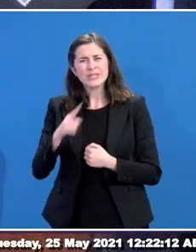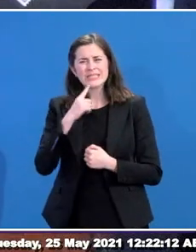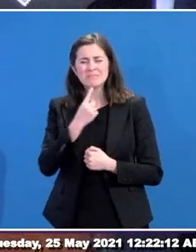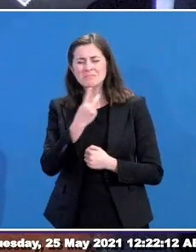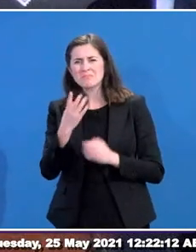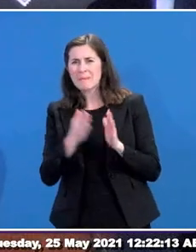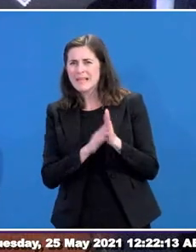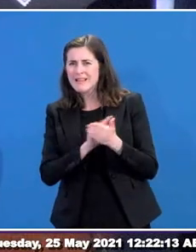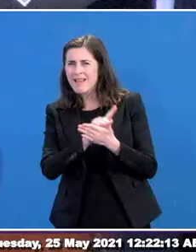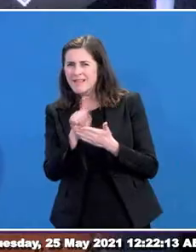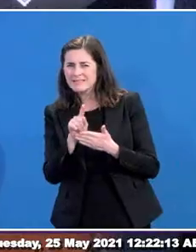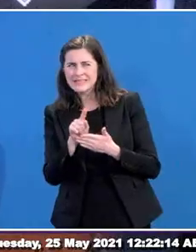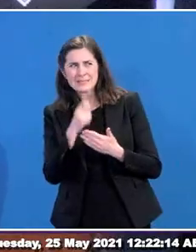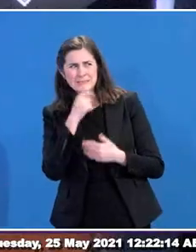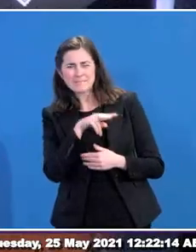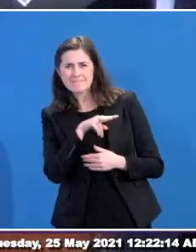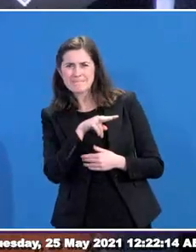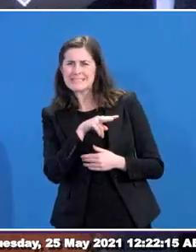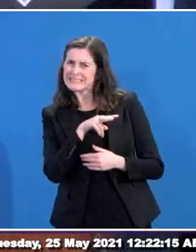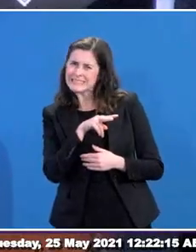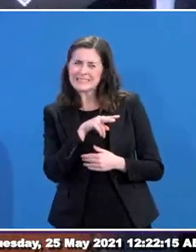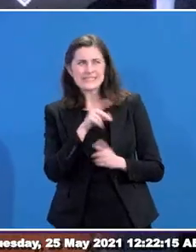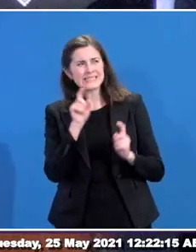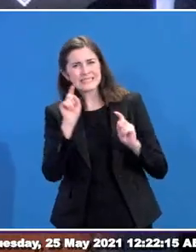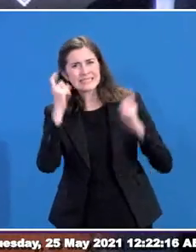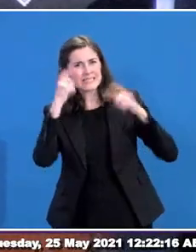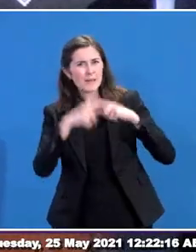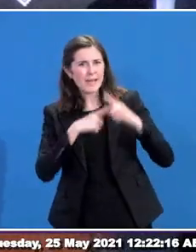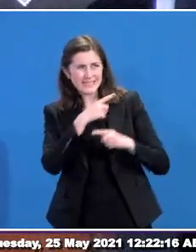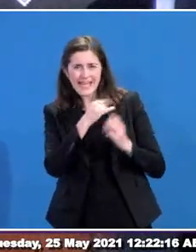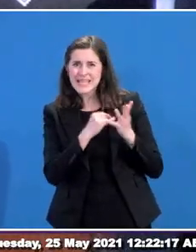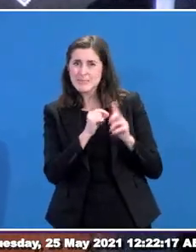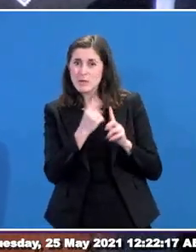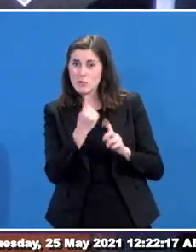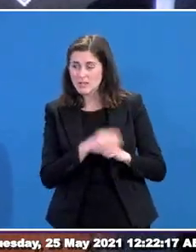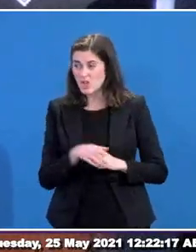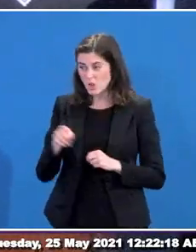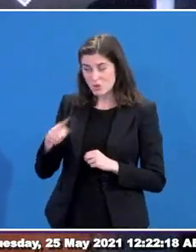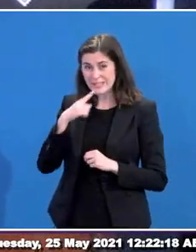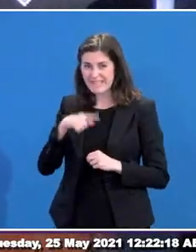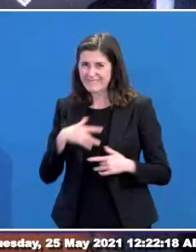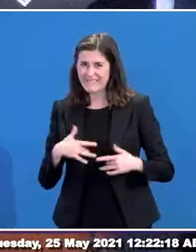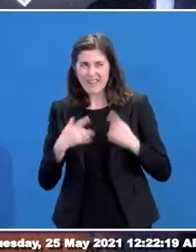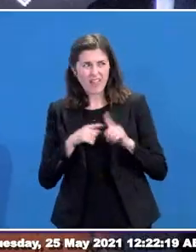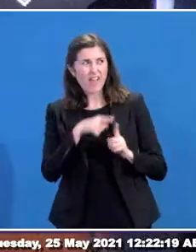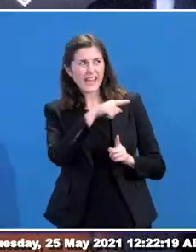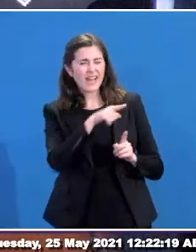you began to have some concerns. And do you remember feeling that SP1 was brushing us off? Yes.